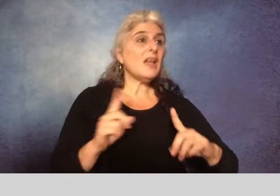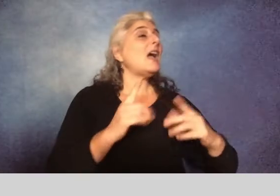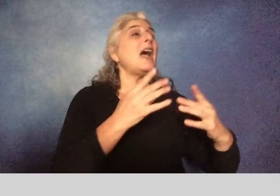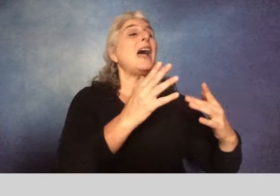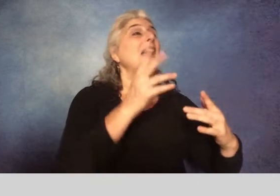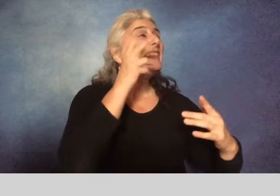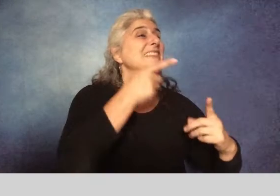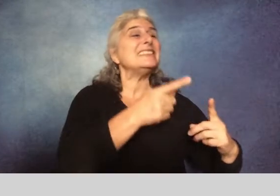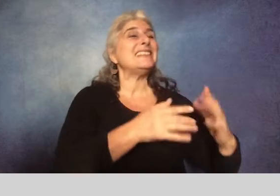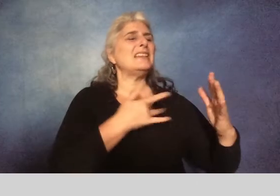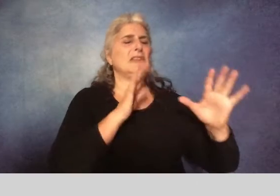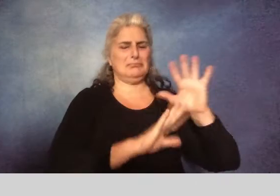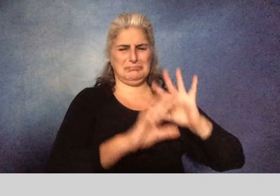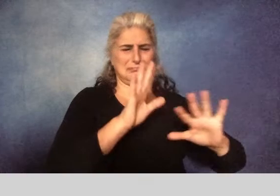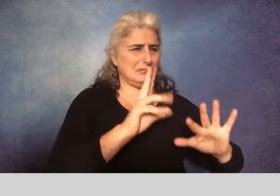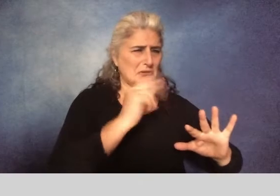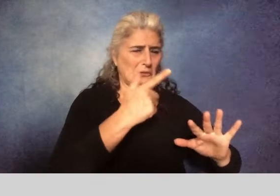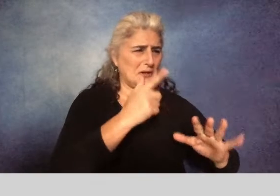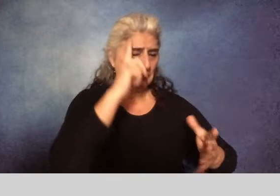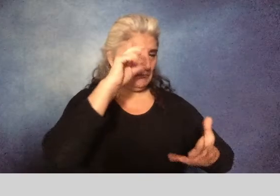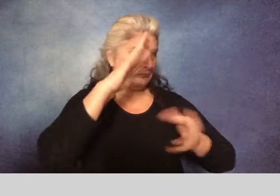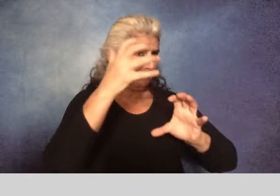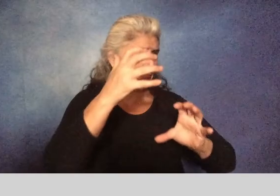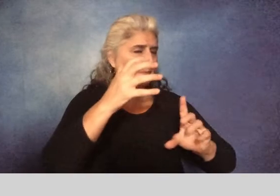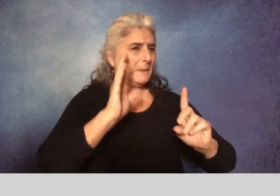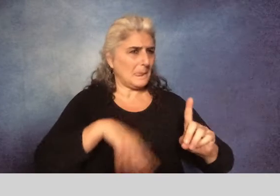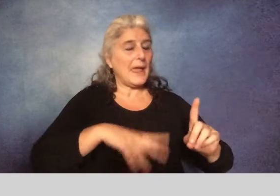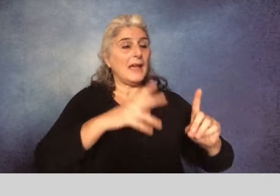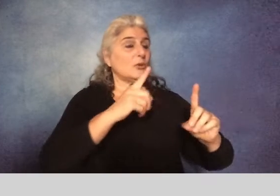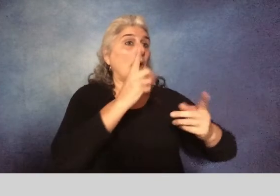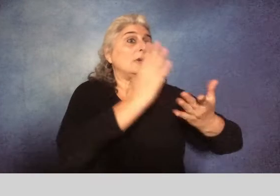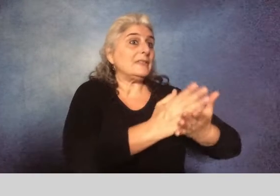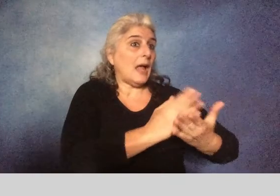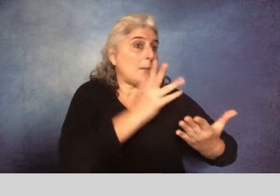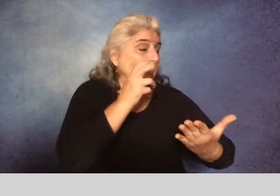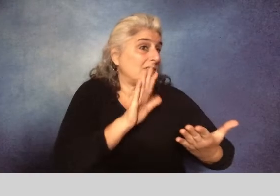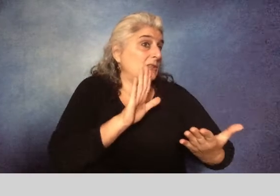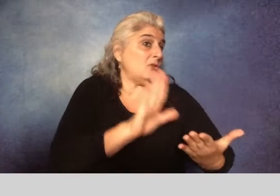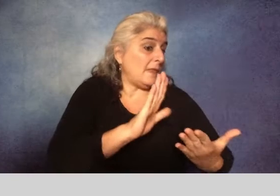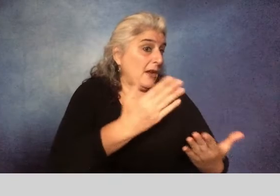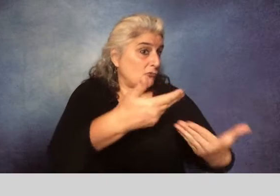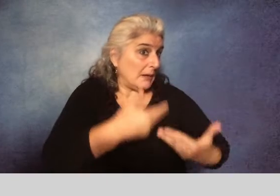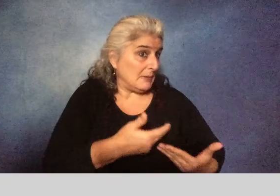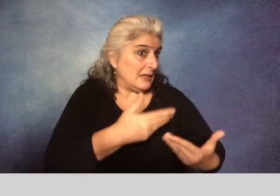Given this difference in how tracks and albums are presented, I wanted to build a recommendation system that's album first,